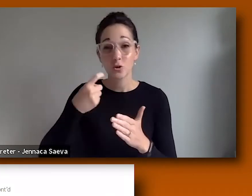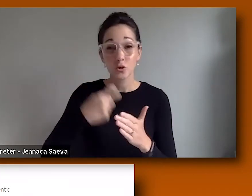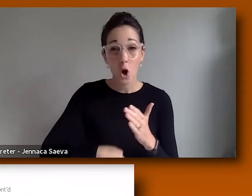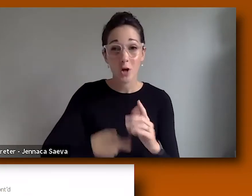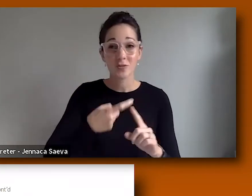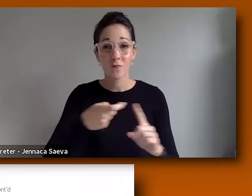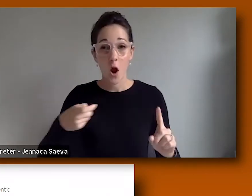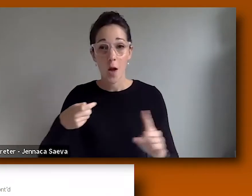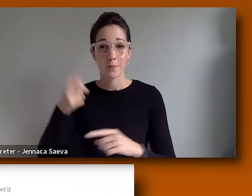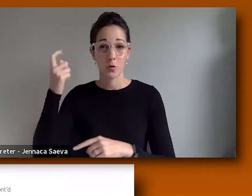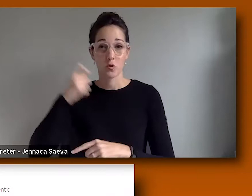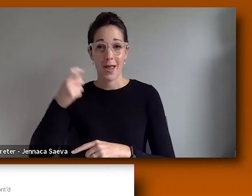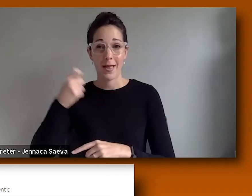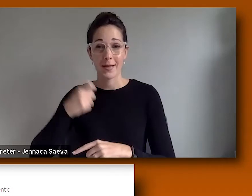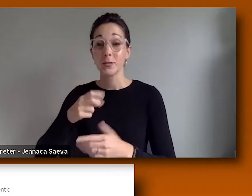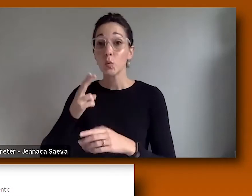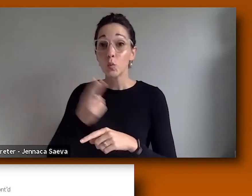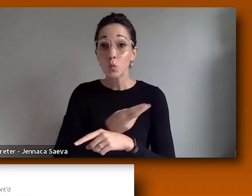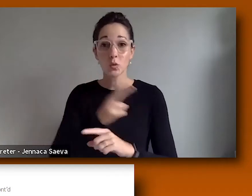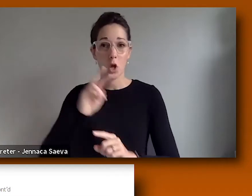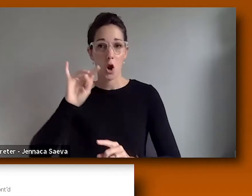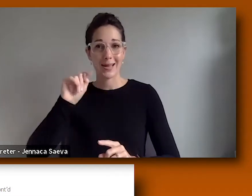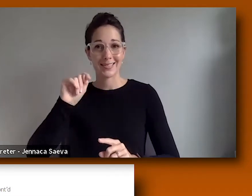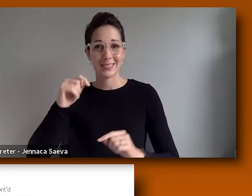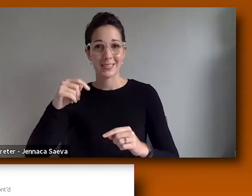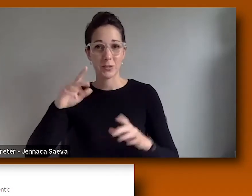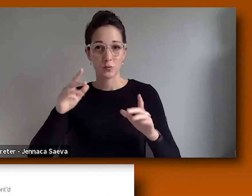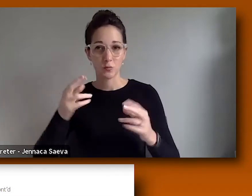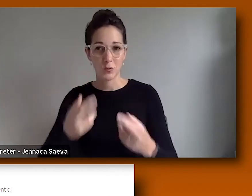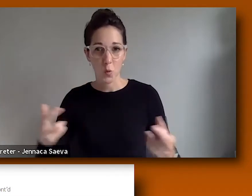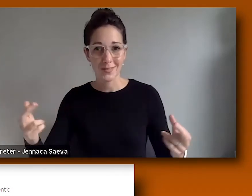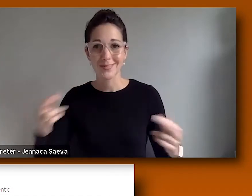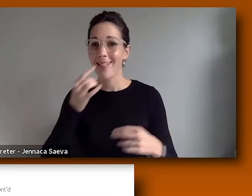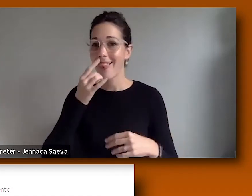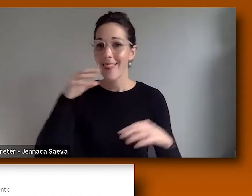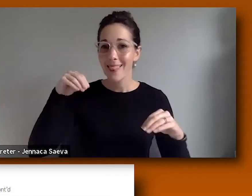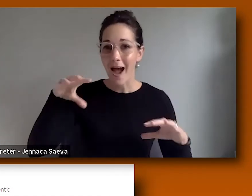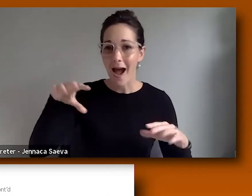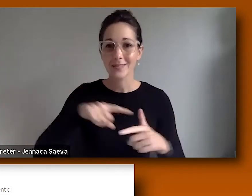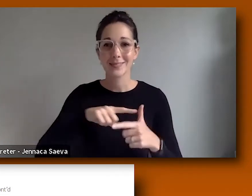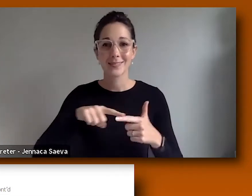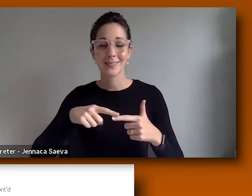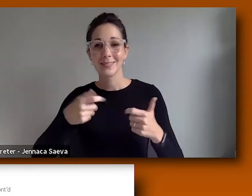to be able to use RIT's resources like lights and electricity and things like that,